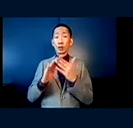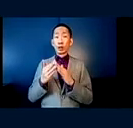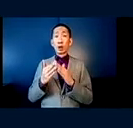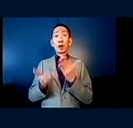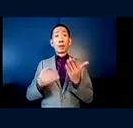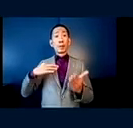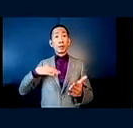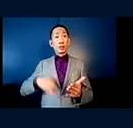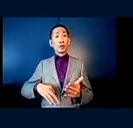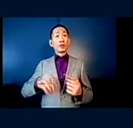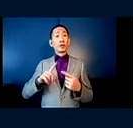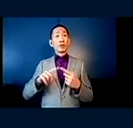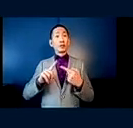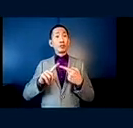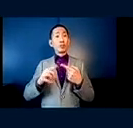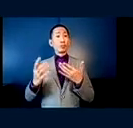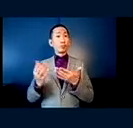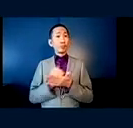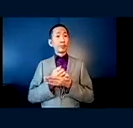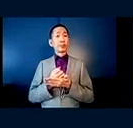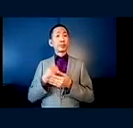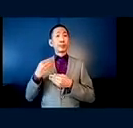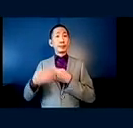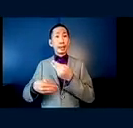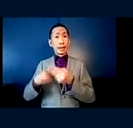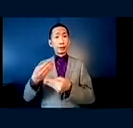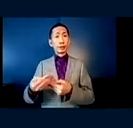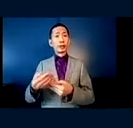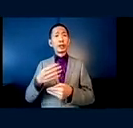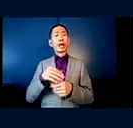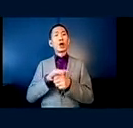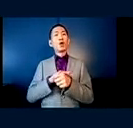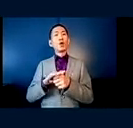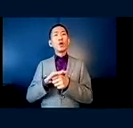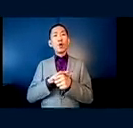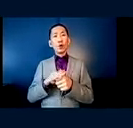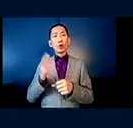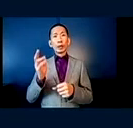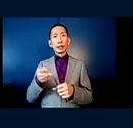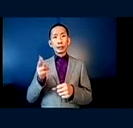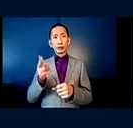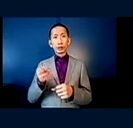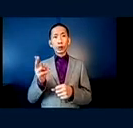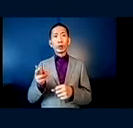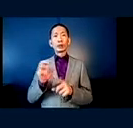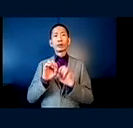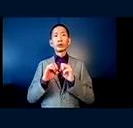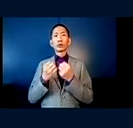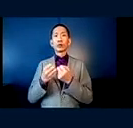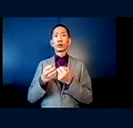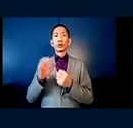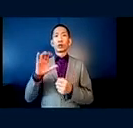IDENTIFIED ACROSS THESE FOUR CITIES IT MIGHT BE USEFUL TO LEVERAGE GENETIC ANCESTRY AND